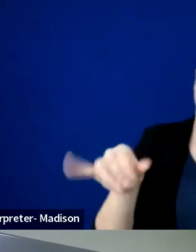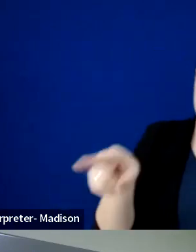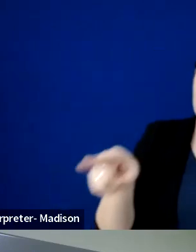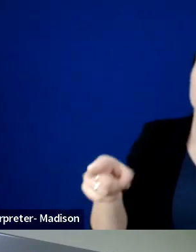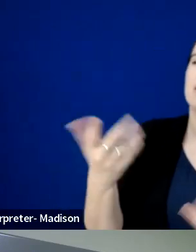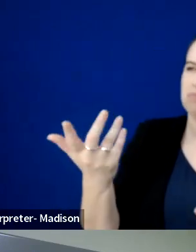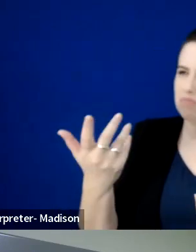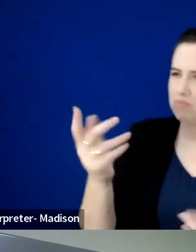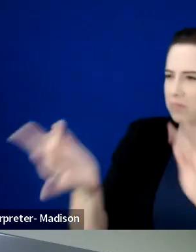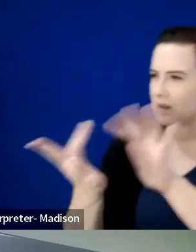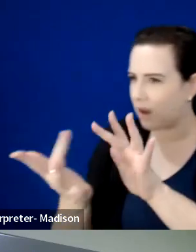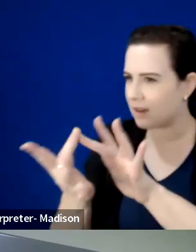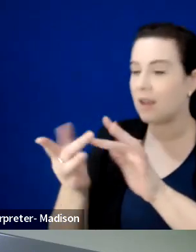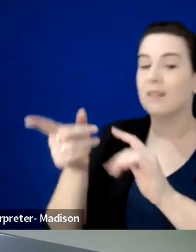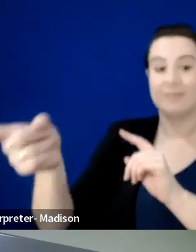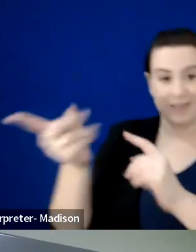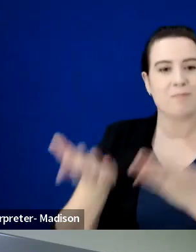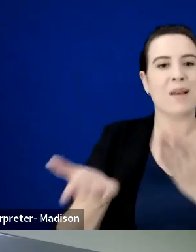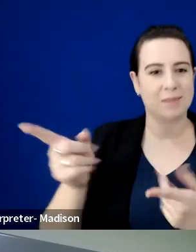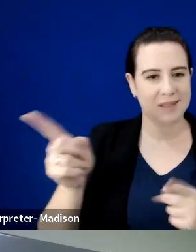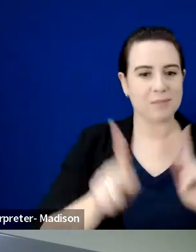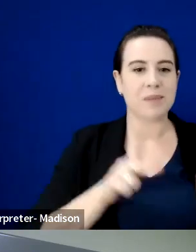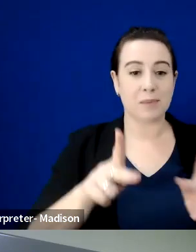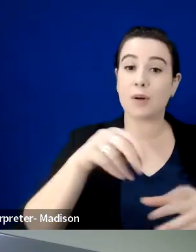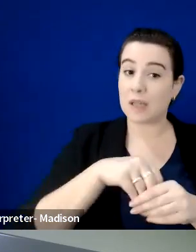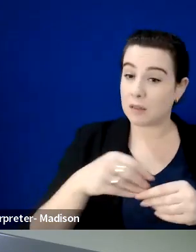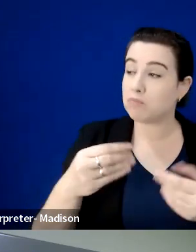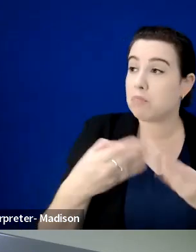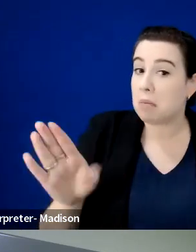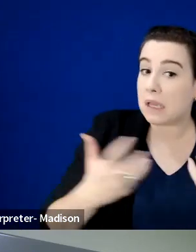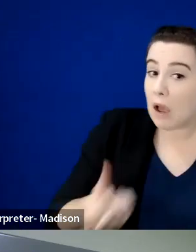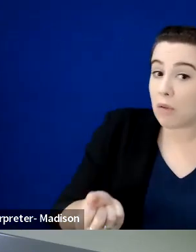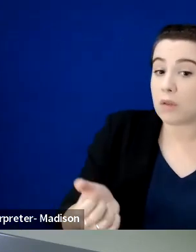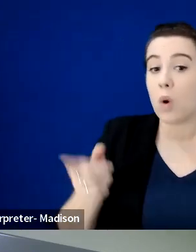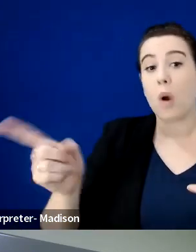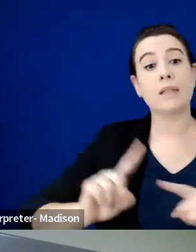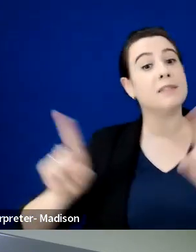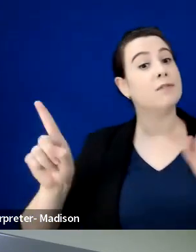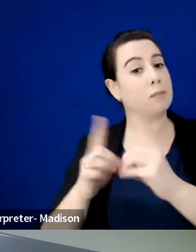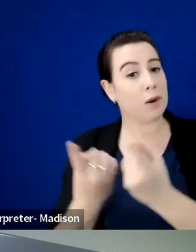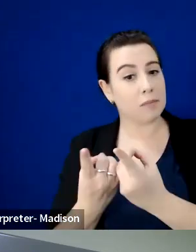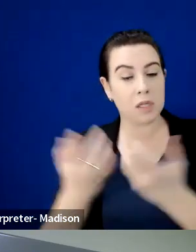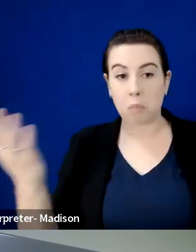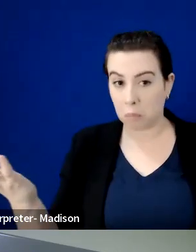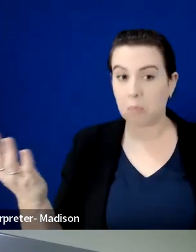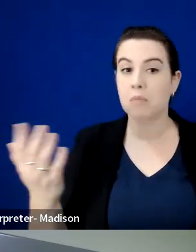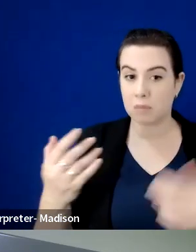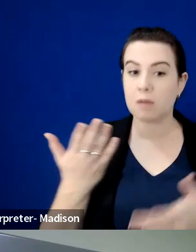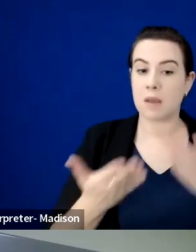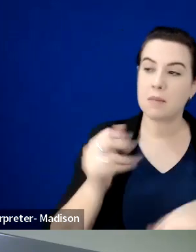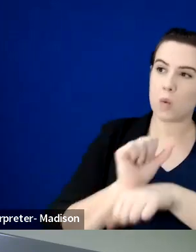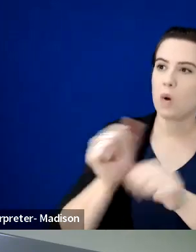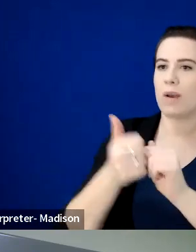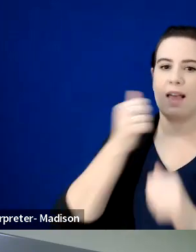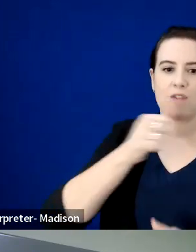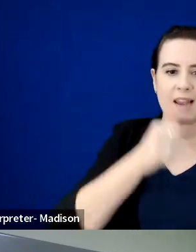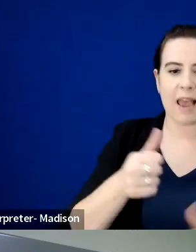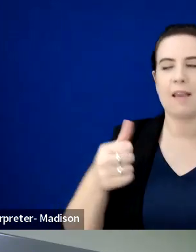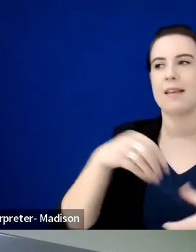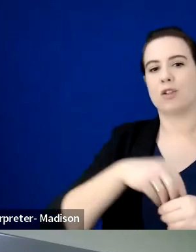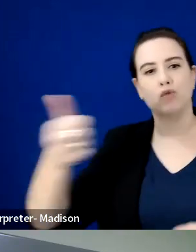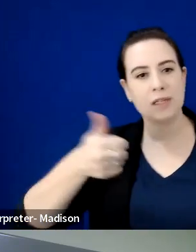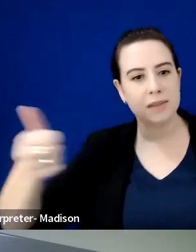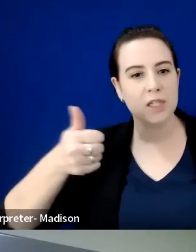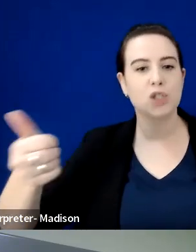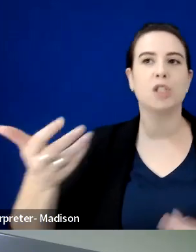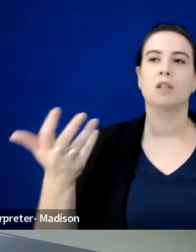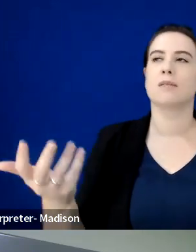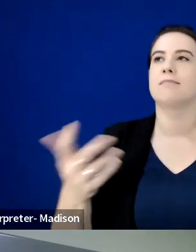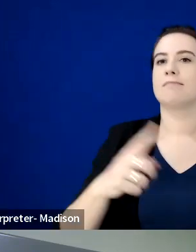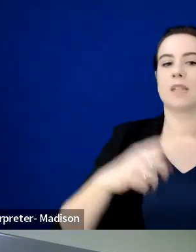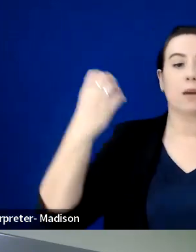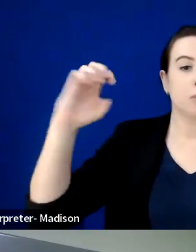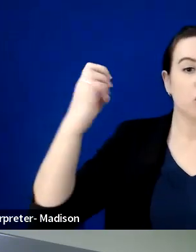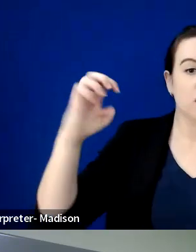That may not be where we start in terms of connecting with somebody.